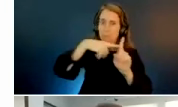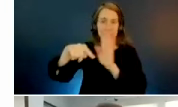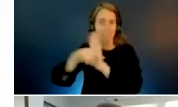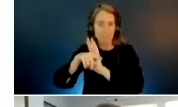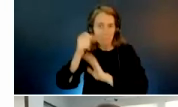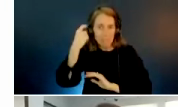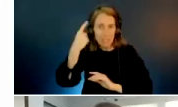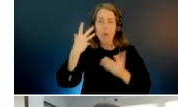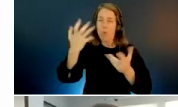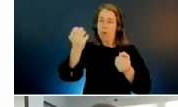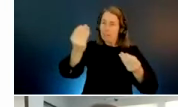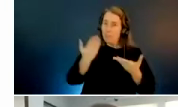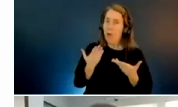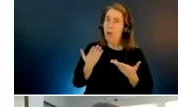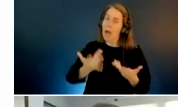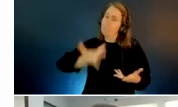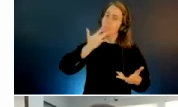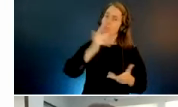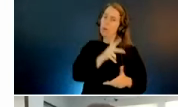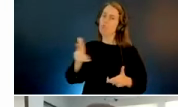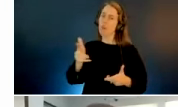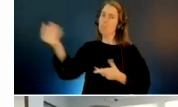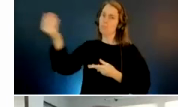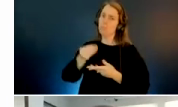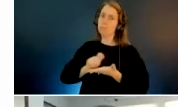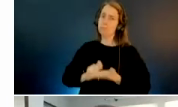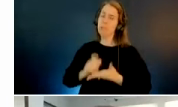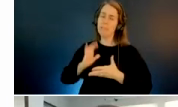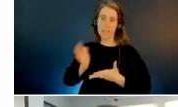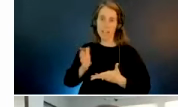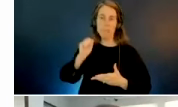um if you have a disability you can vote curbside it should be well marked